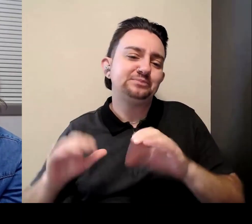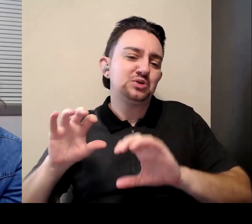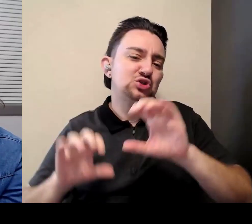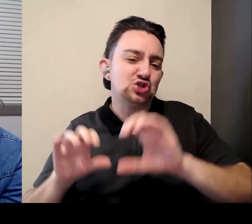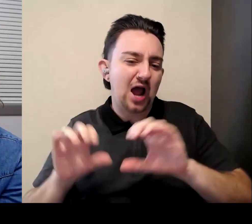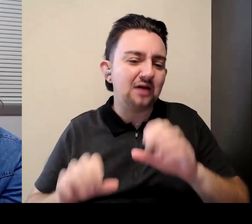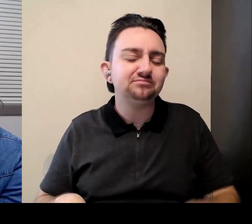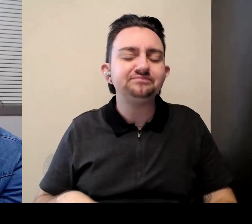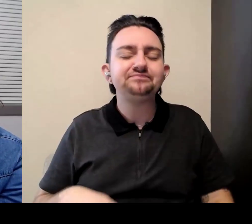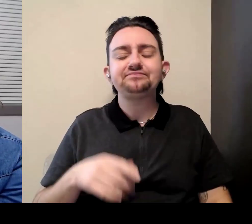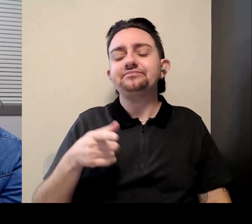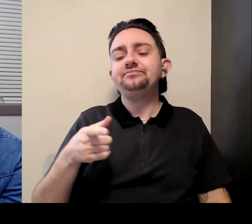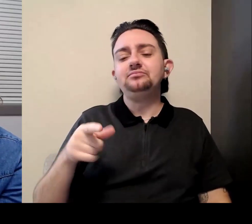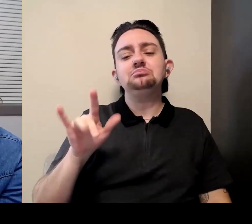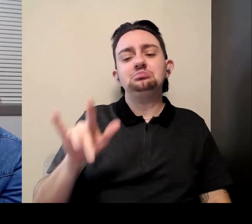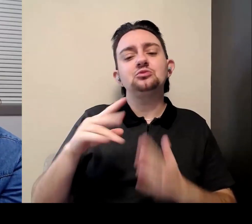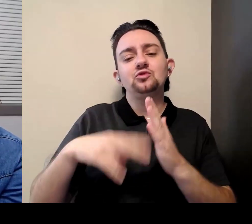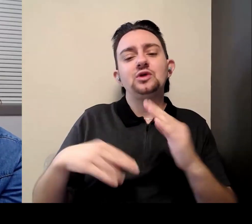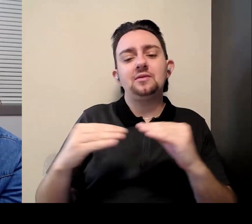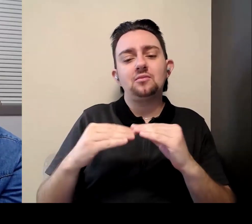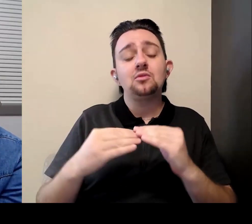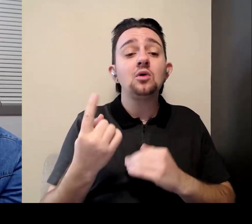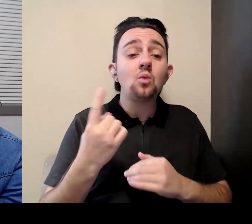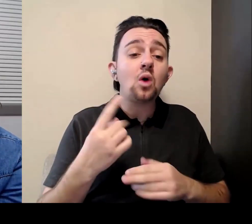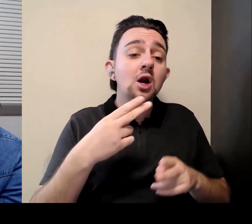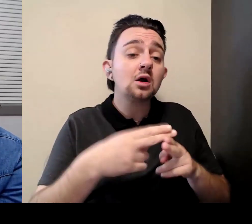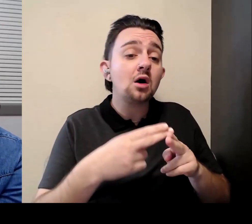And one of those is a resource called the National Center on Deaf-Blindness.